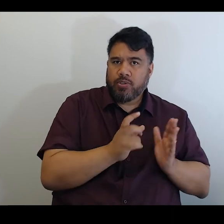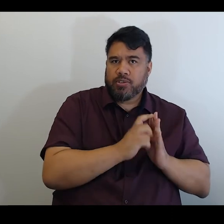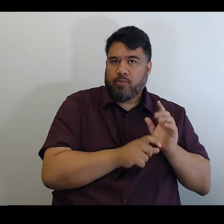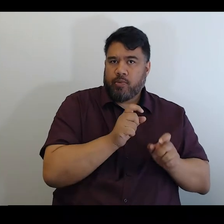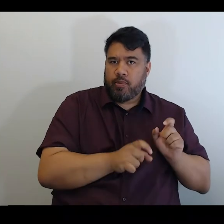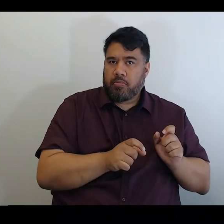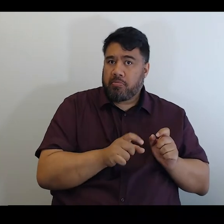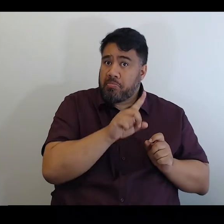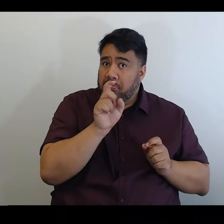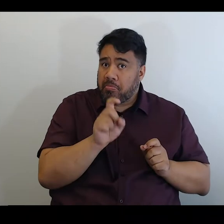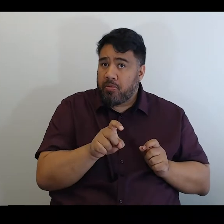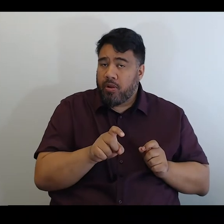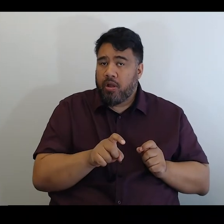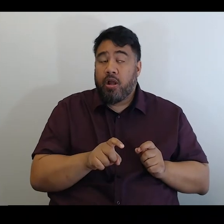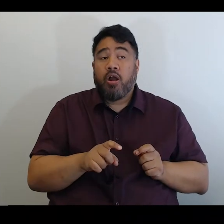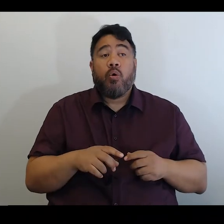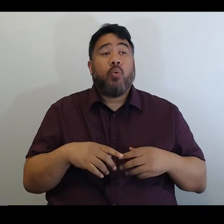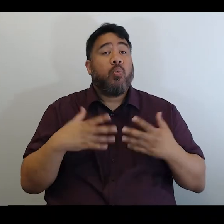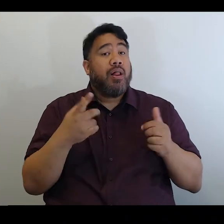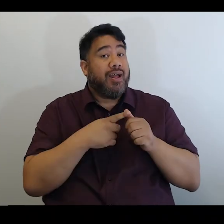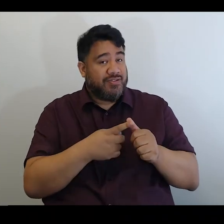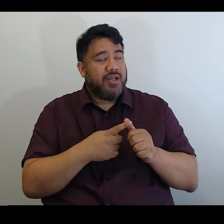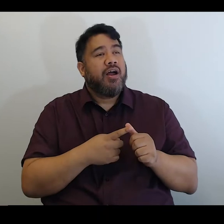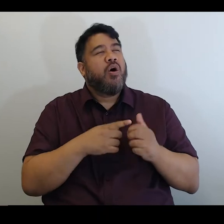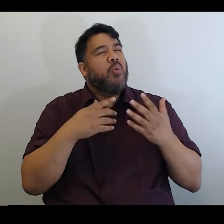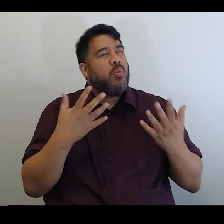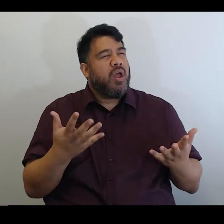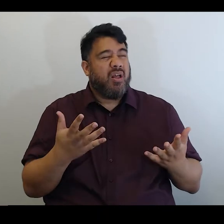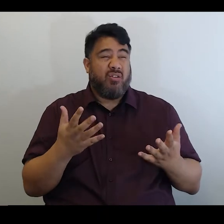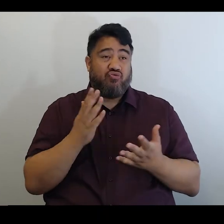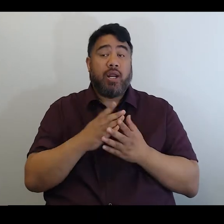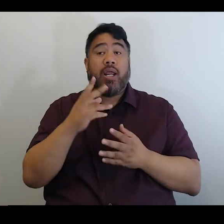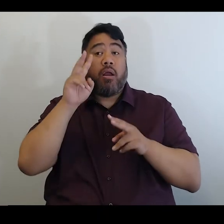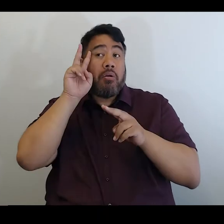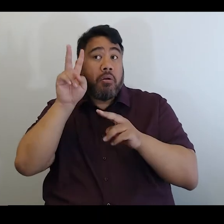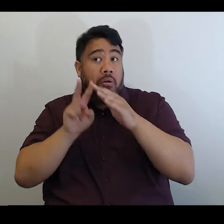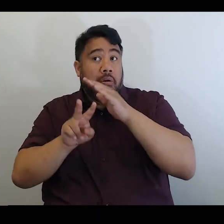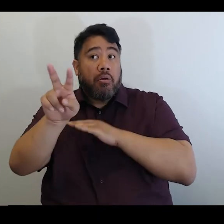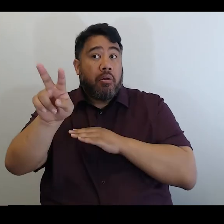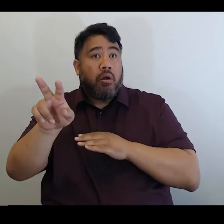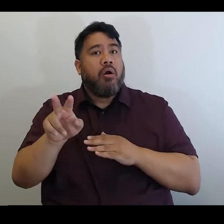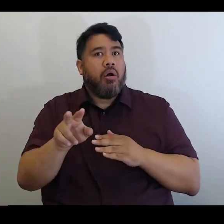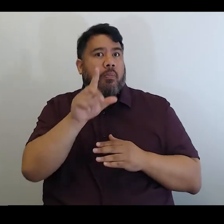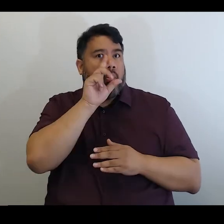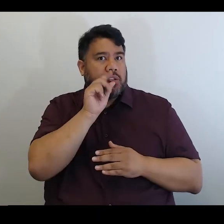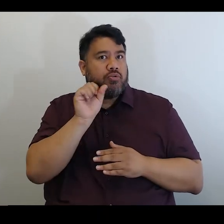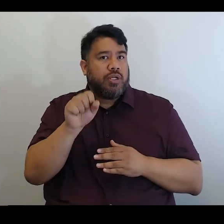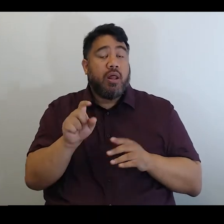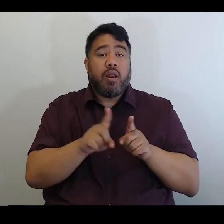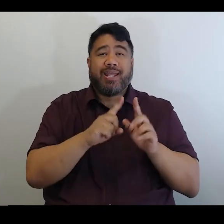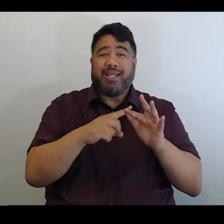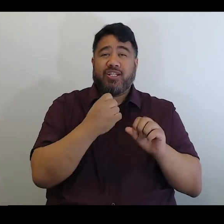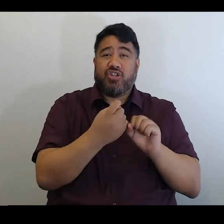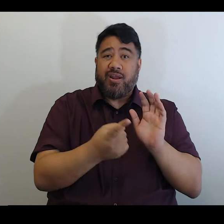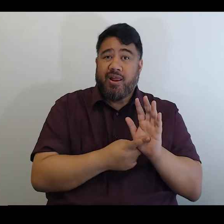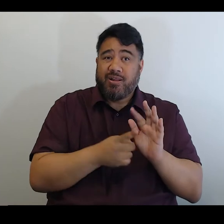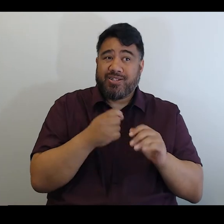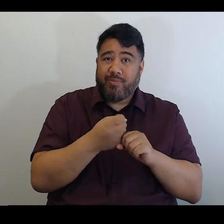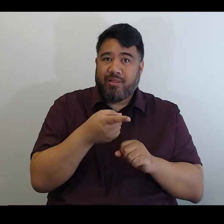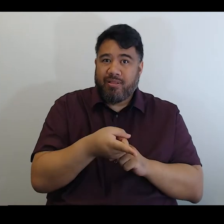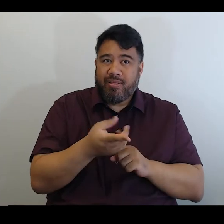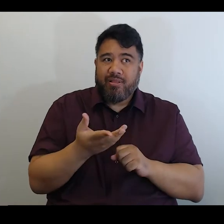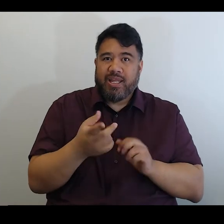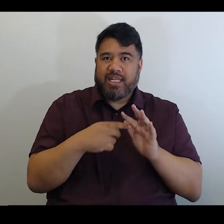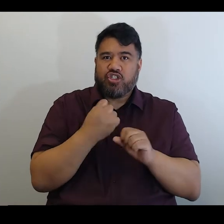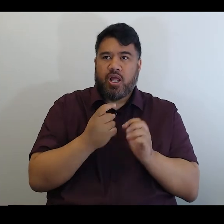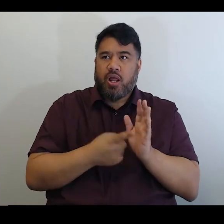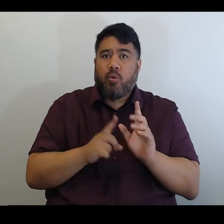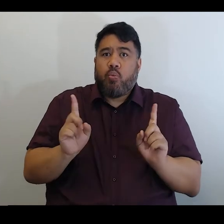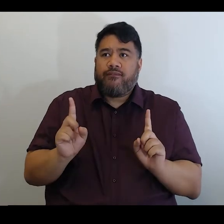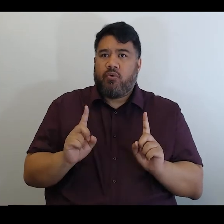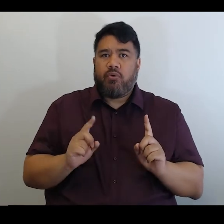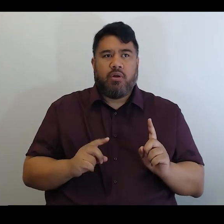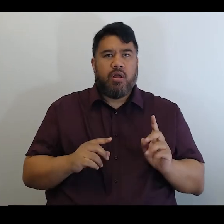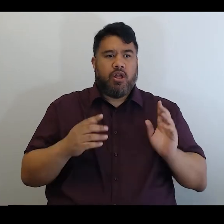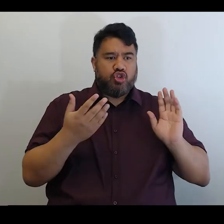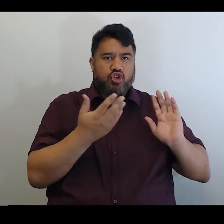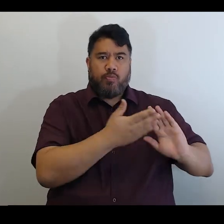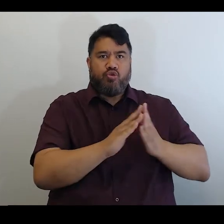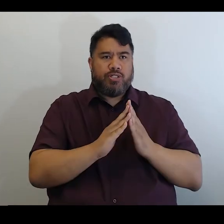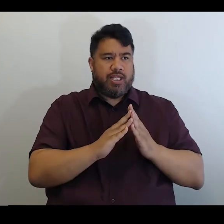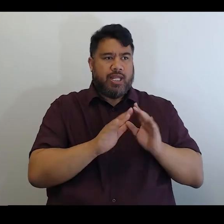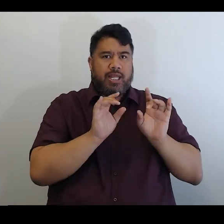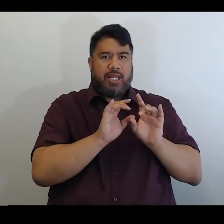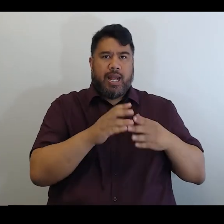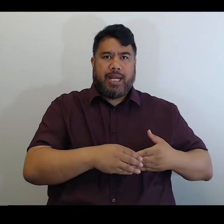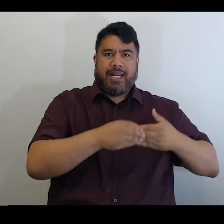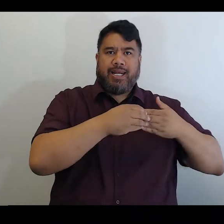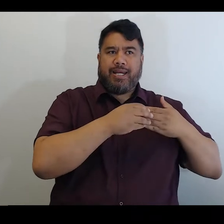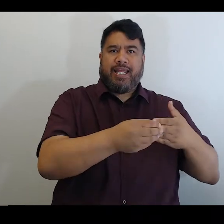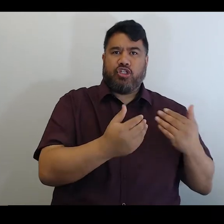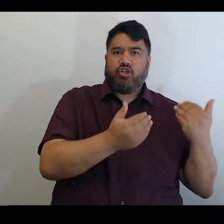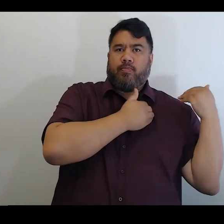I think Melanie these huge opportunities as we think about our approach to enabling good lives in the future and about, you know, enabling advice or about, you know, community driven leadership and responses.